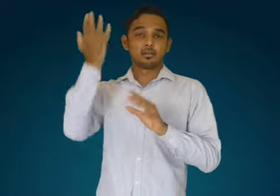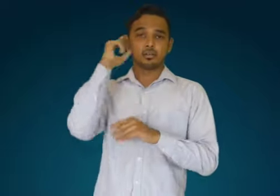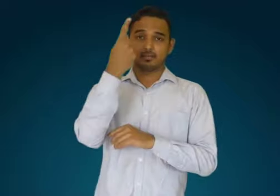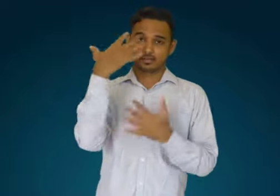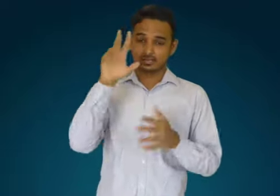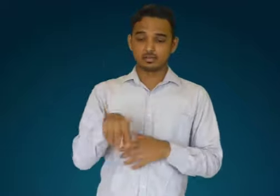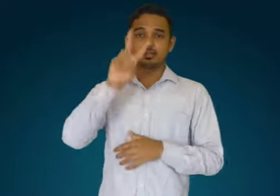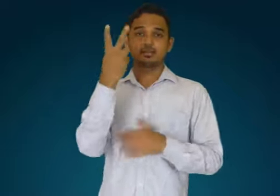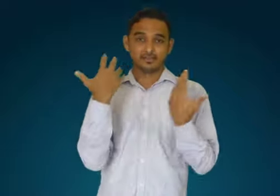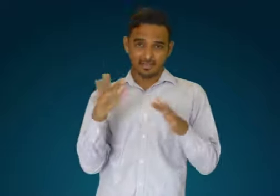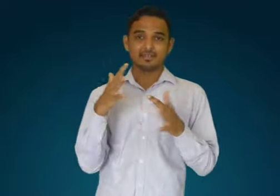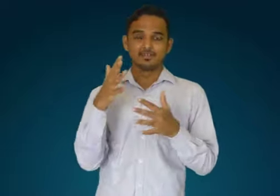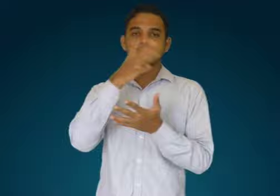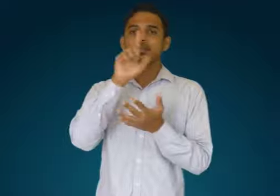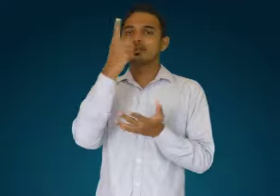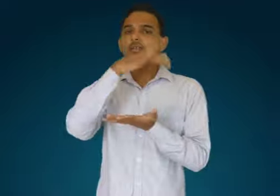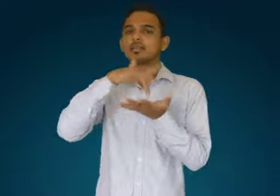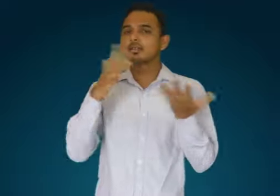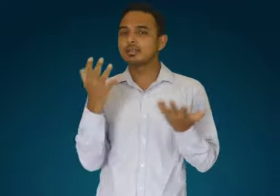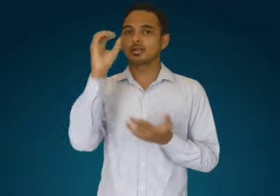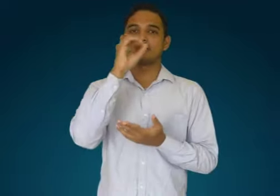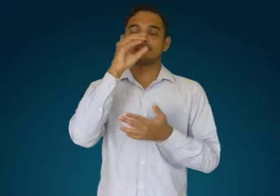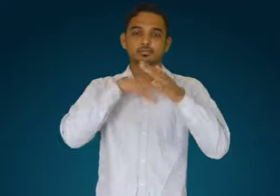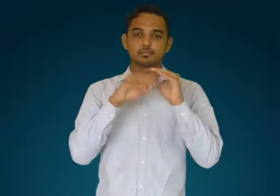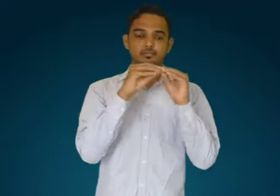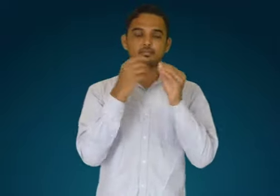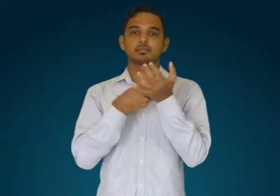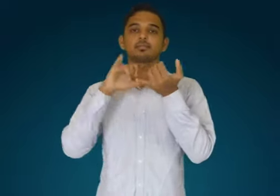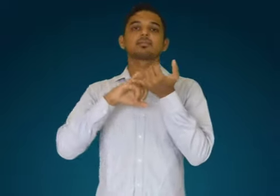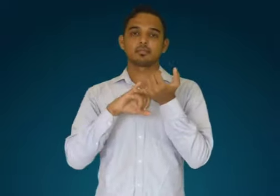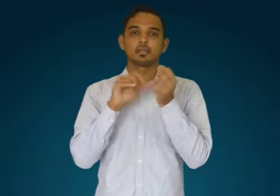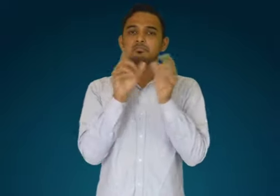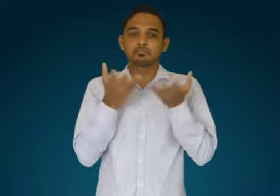maintaining portfolios for each child helps in monitoring their